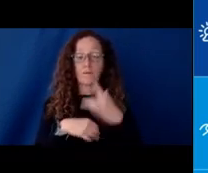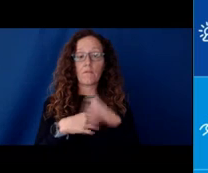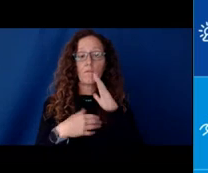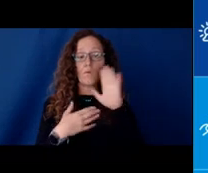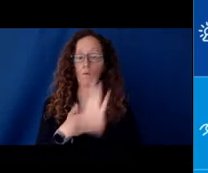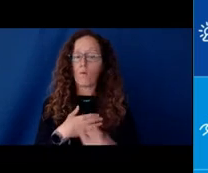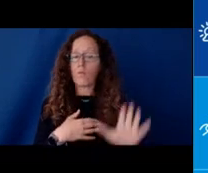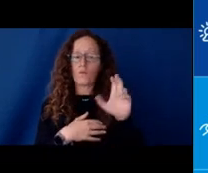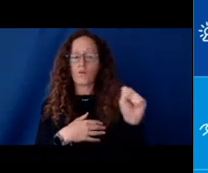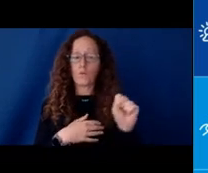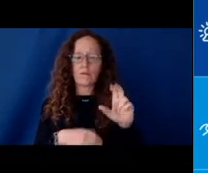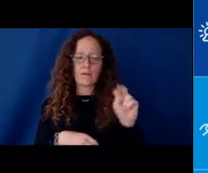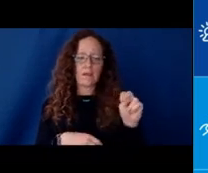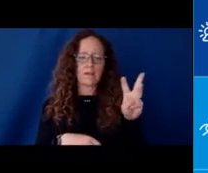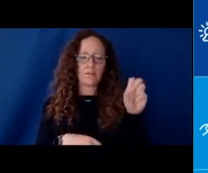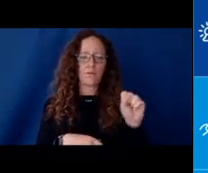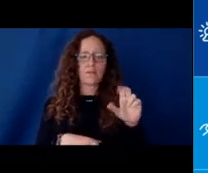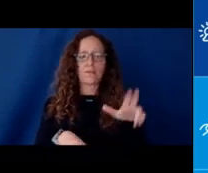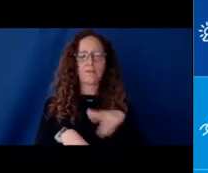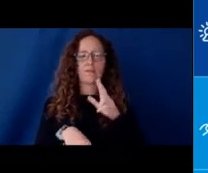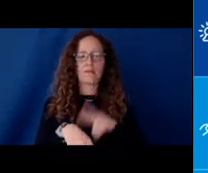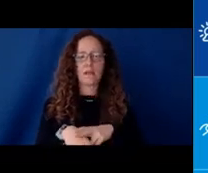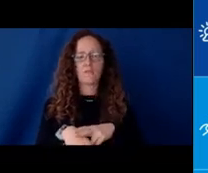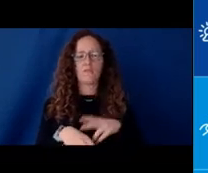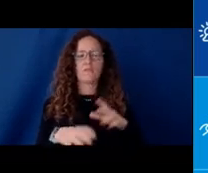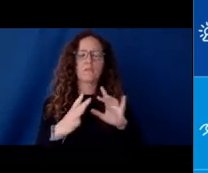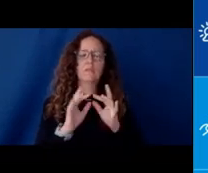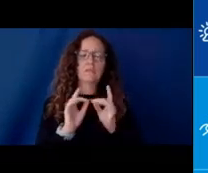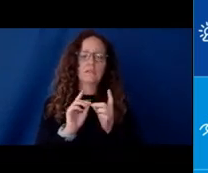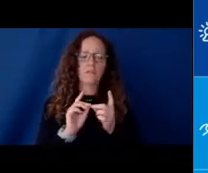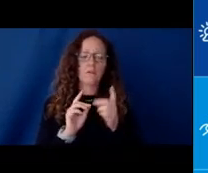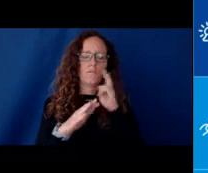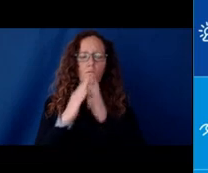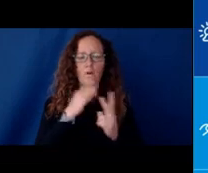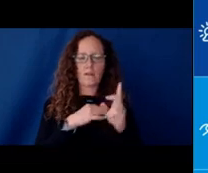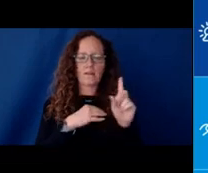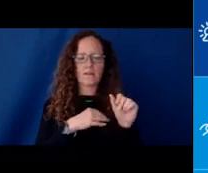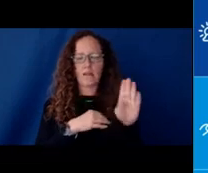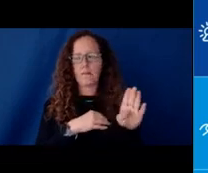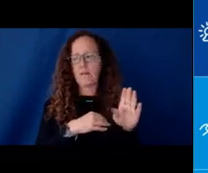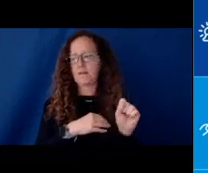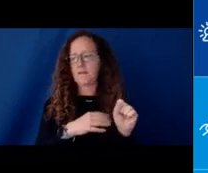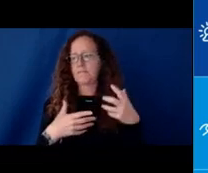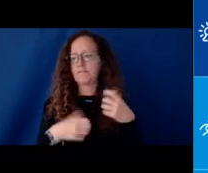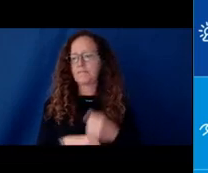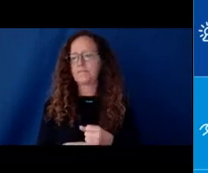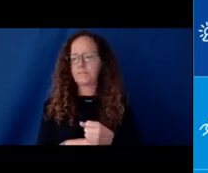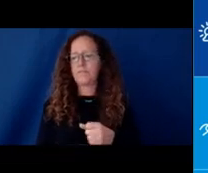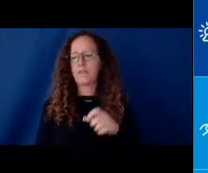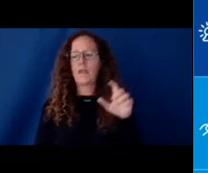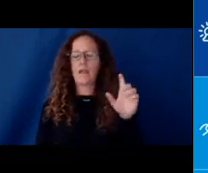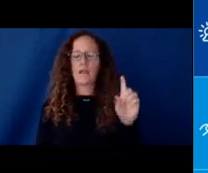Forecast Database or NDFD. Through the NDFD, HeatRisk will be available in Gridded Binary